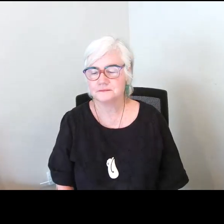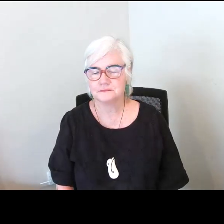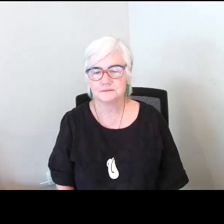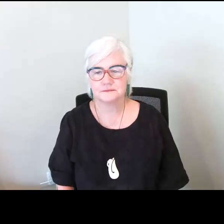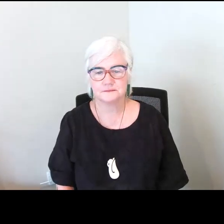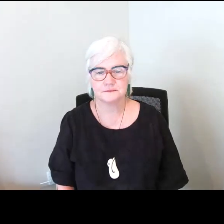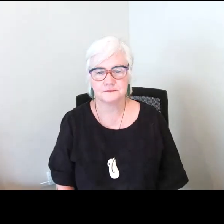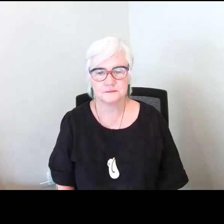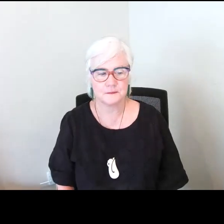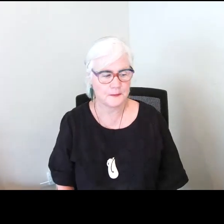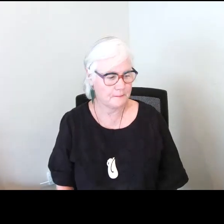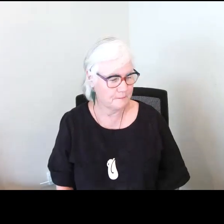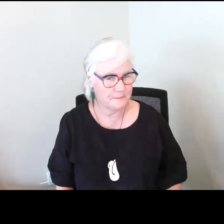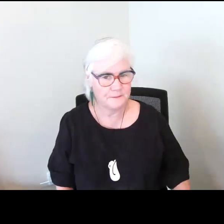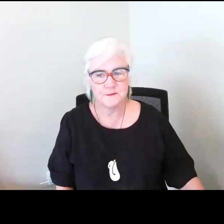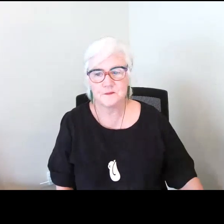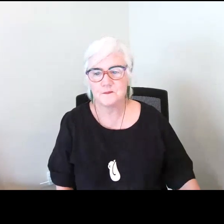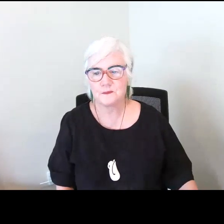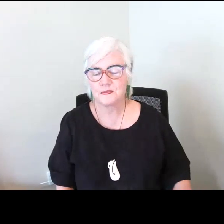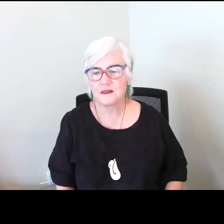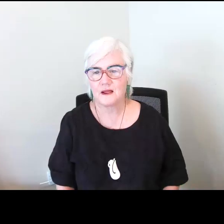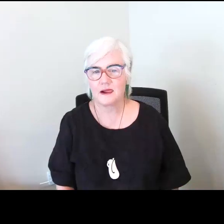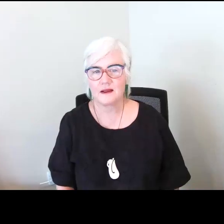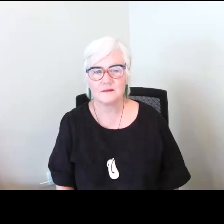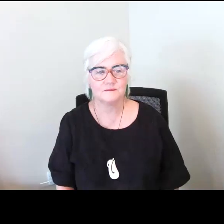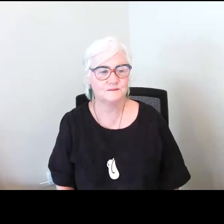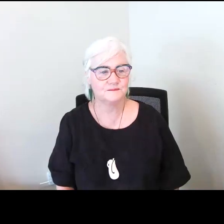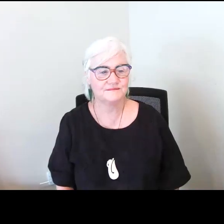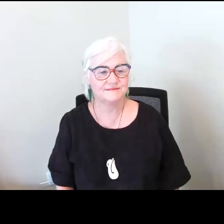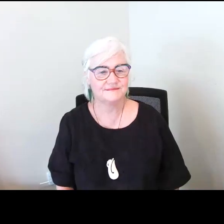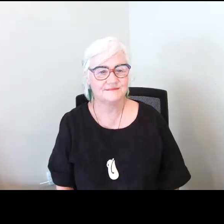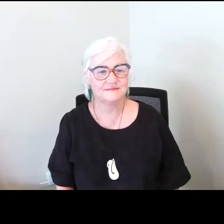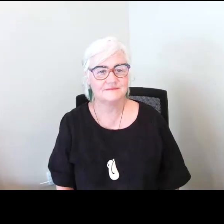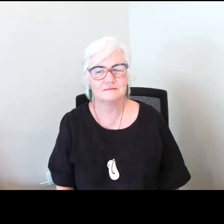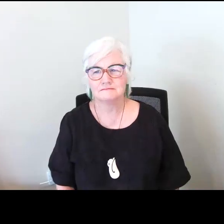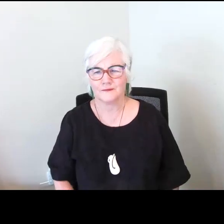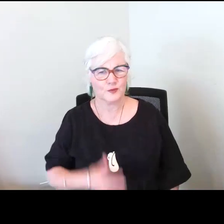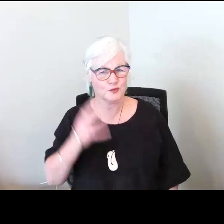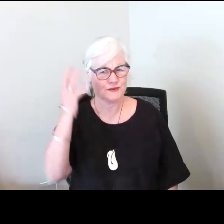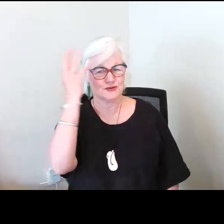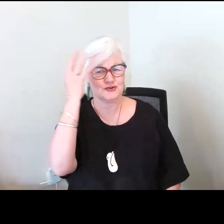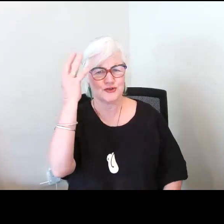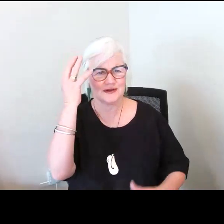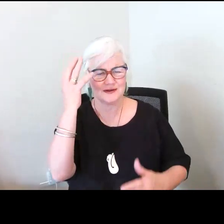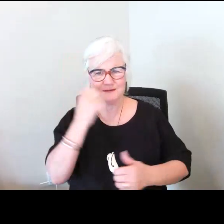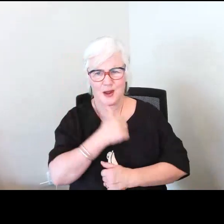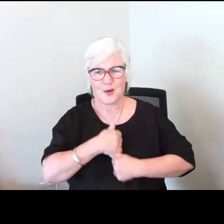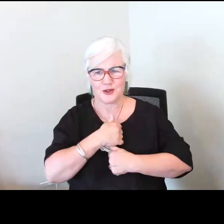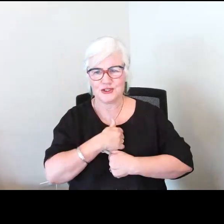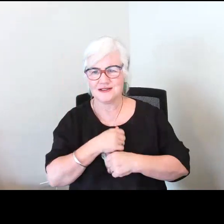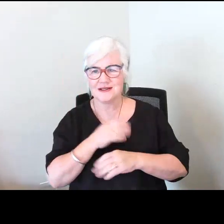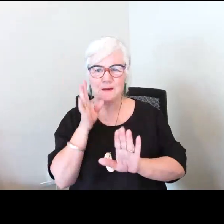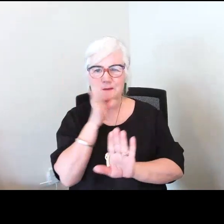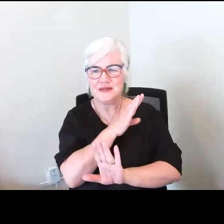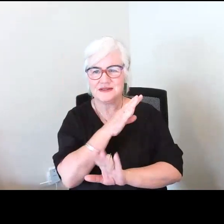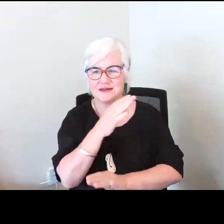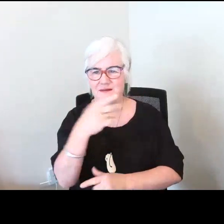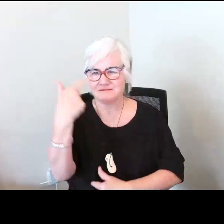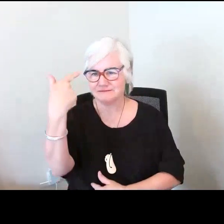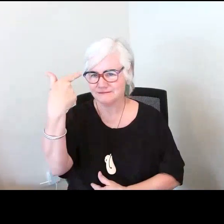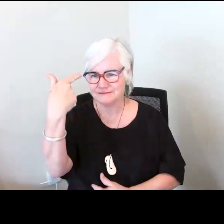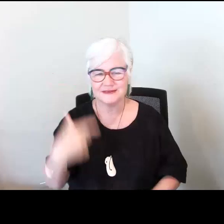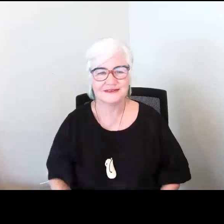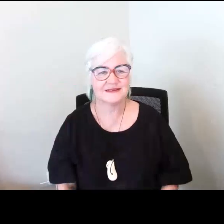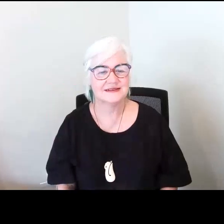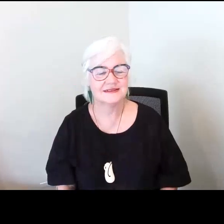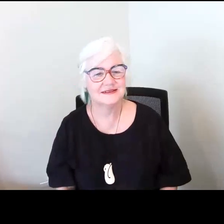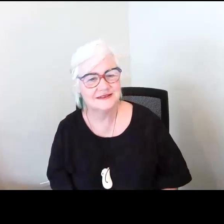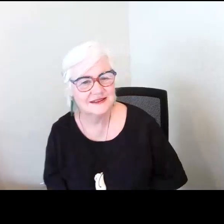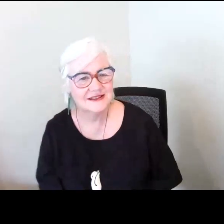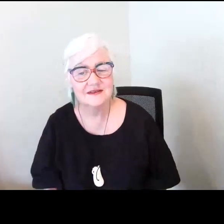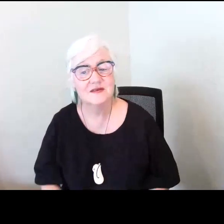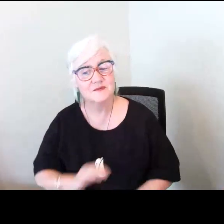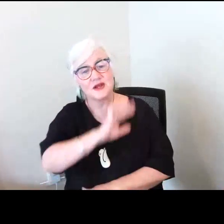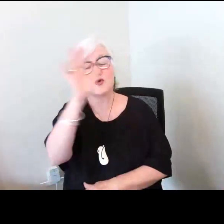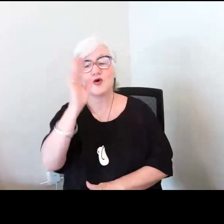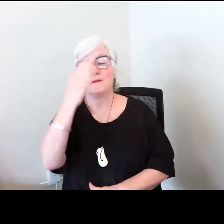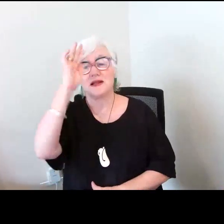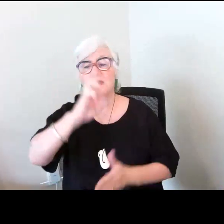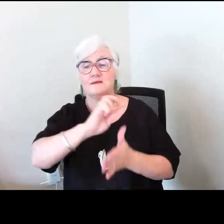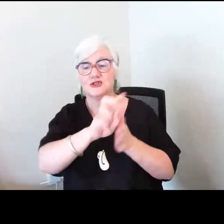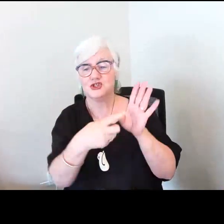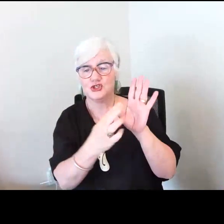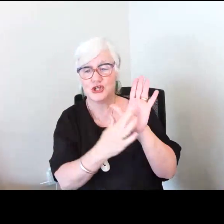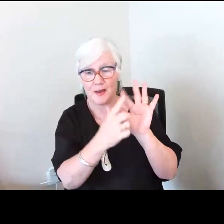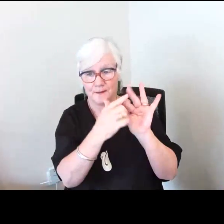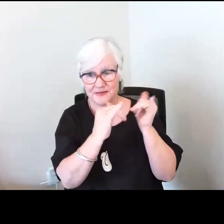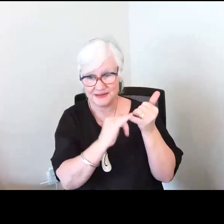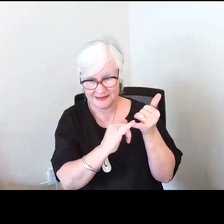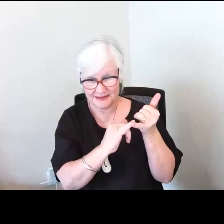Sorry about this. My apologies. Kia ora, my name is James. I’m one